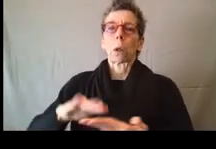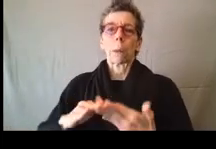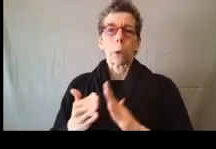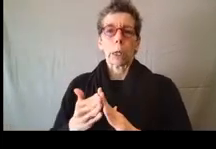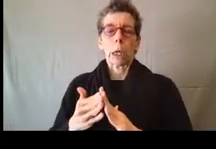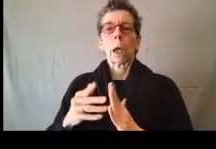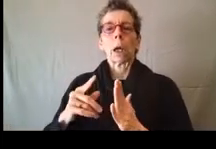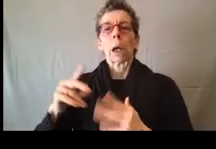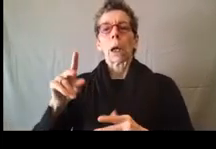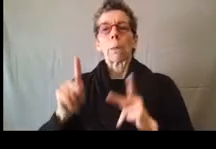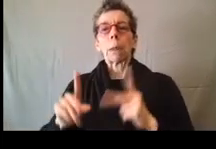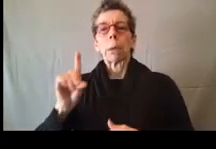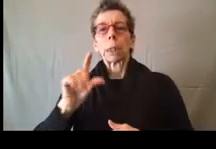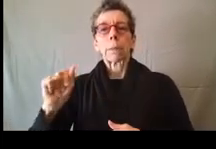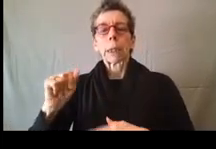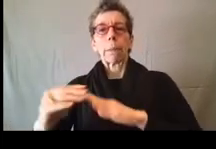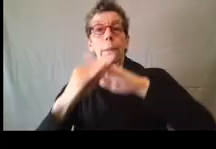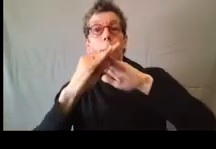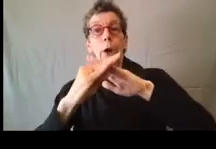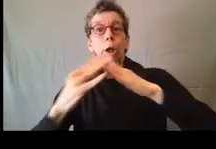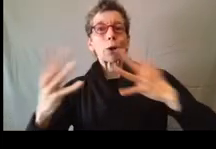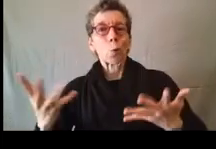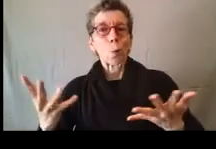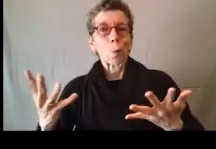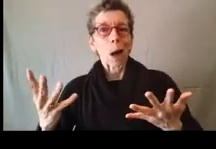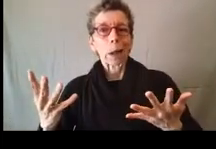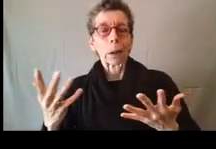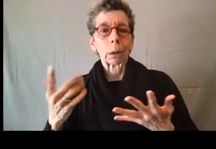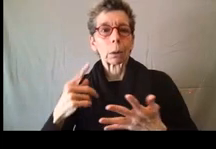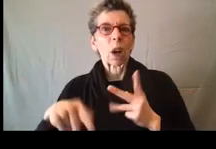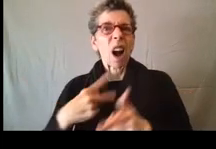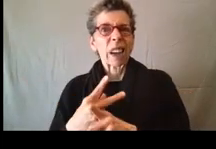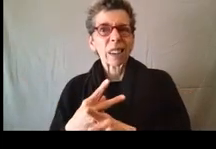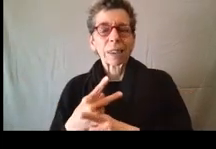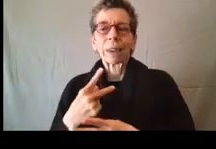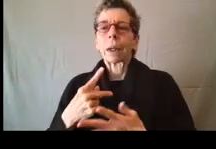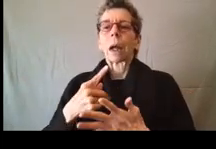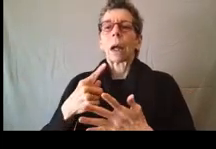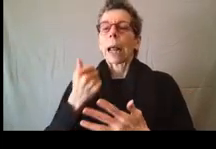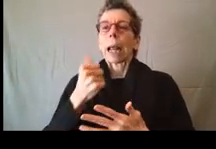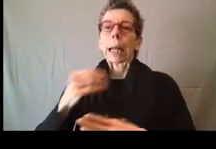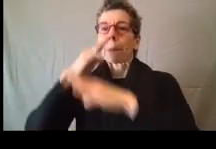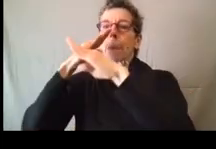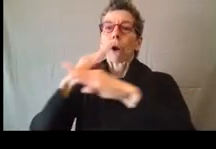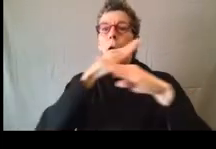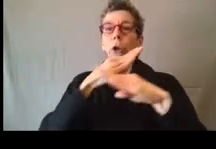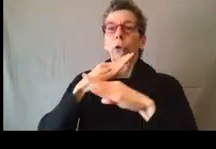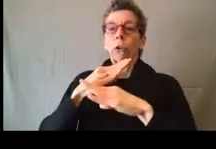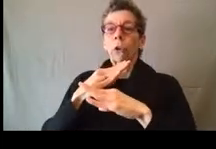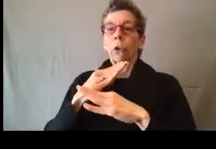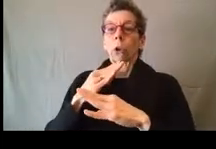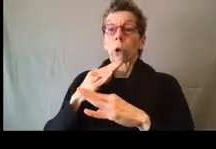with disabilities face and those barriers that are unique or exacerbated because of